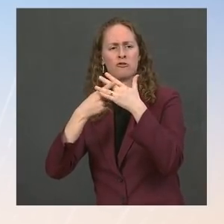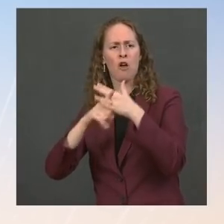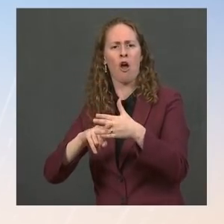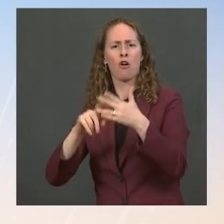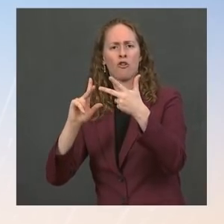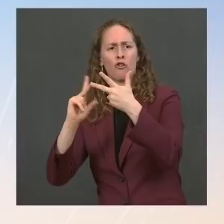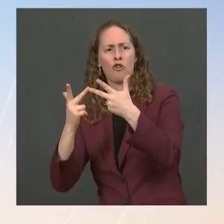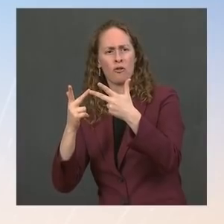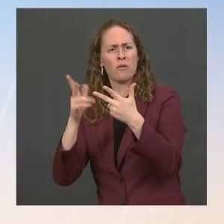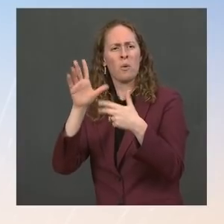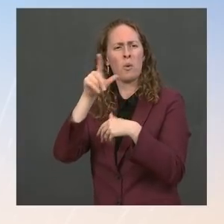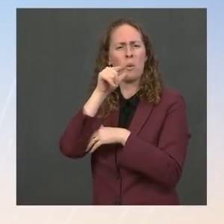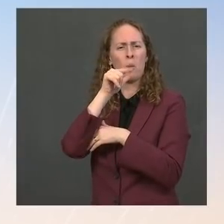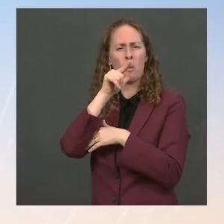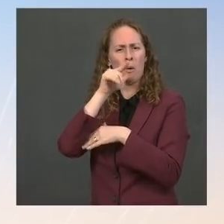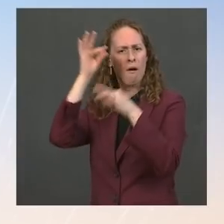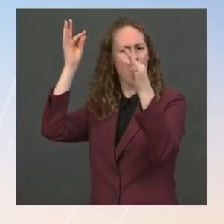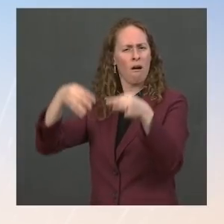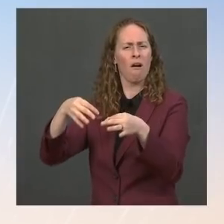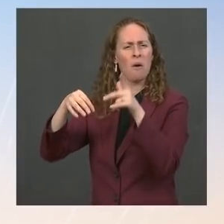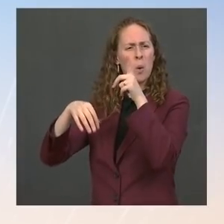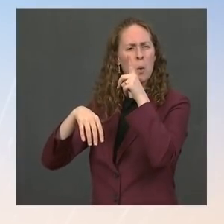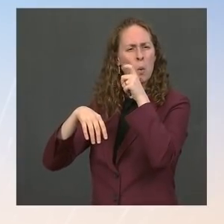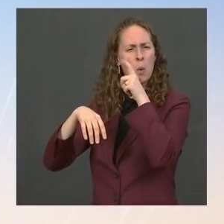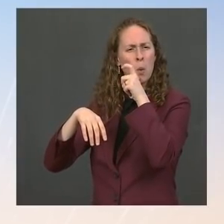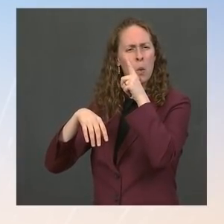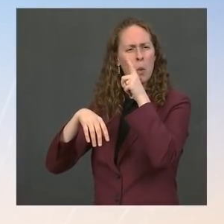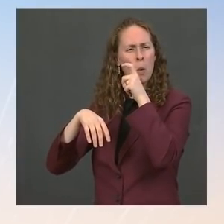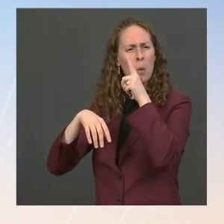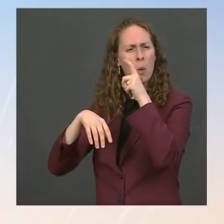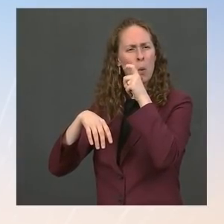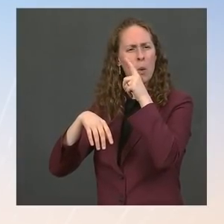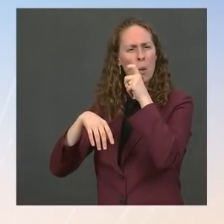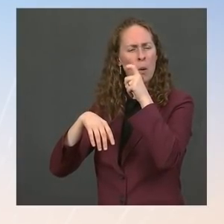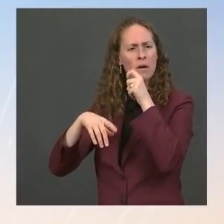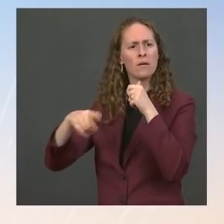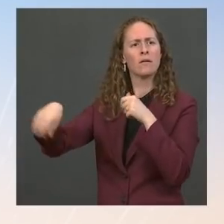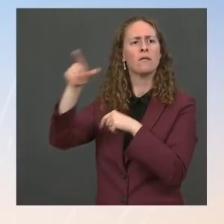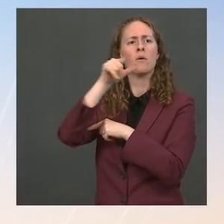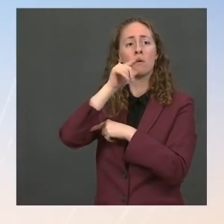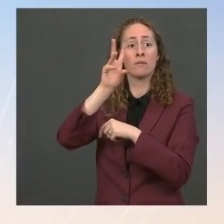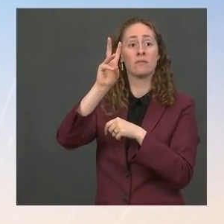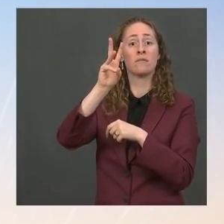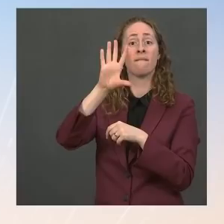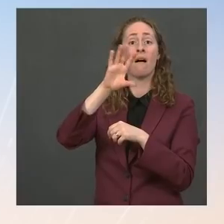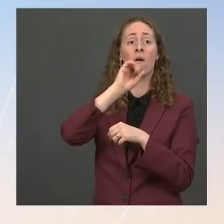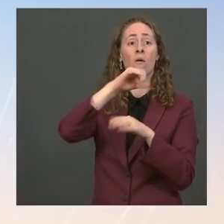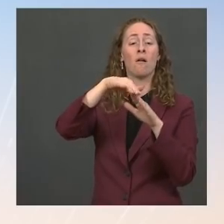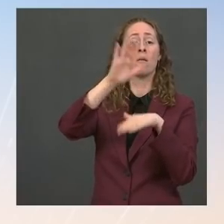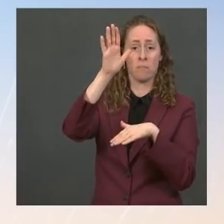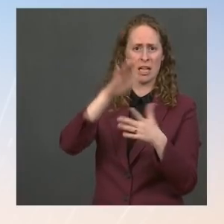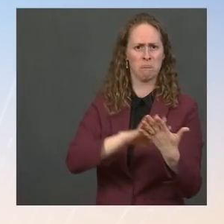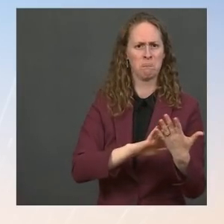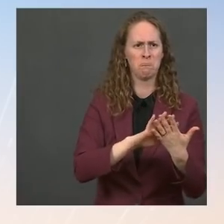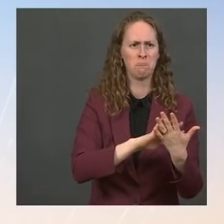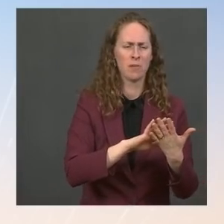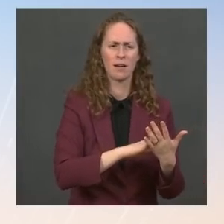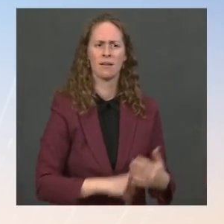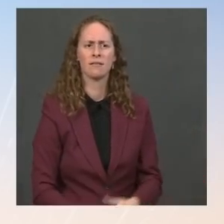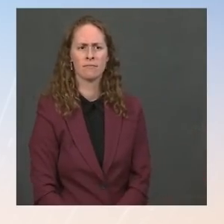or that shouldn't be people under the age of 65? Ms Psaki: Well, even -- those eight health experts who, you're right, put out the statement in August